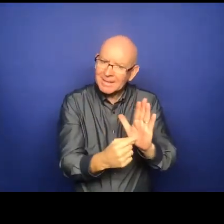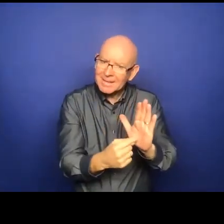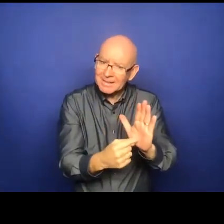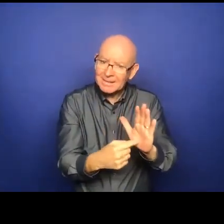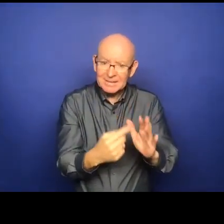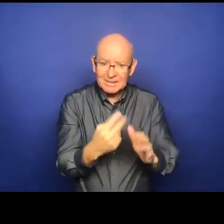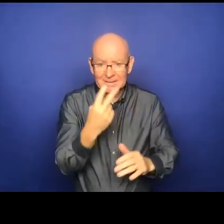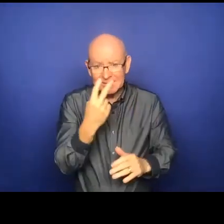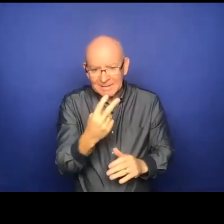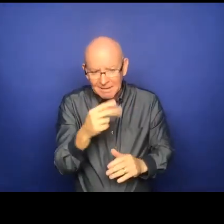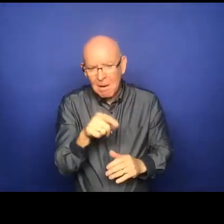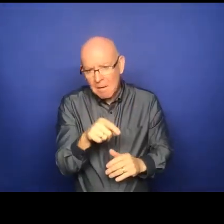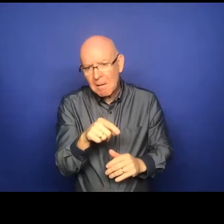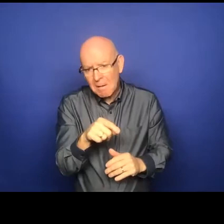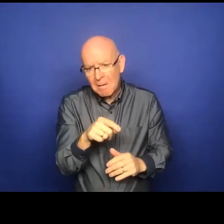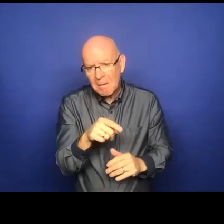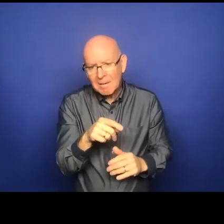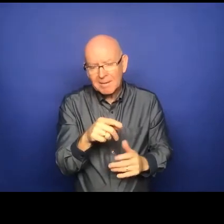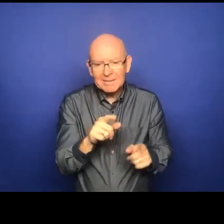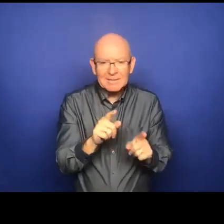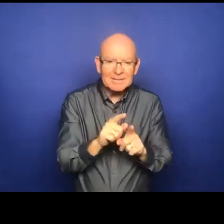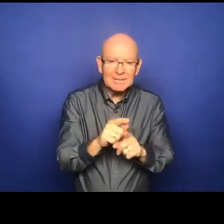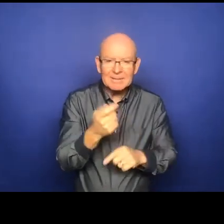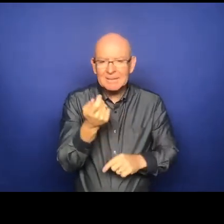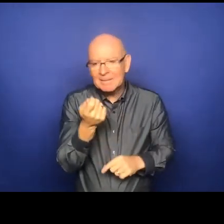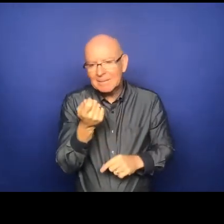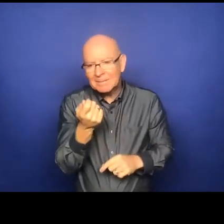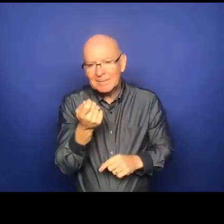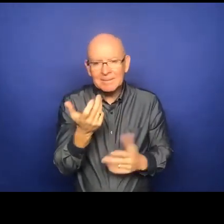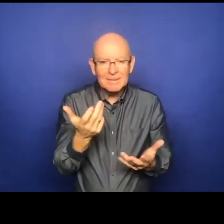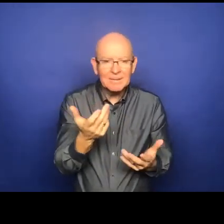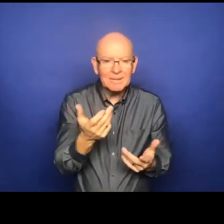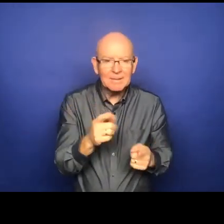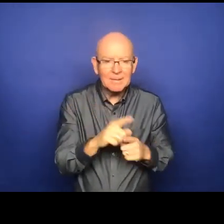as perhaps a little bit as